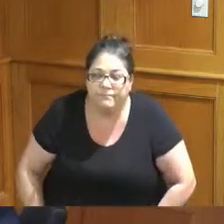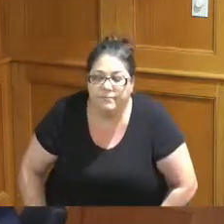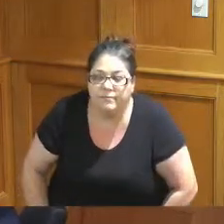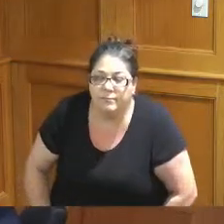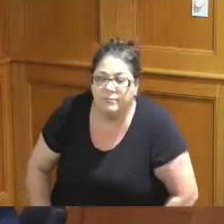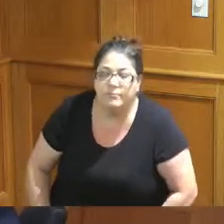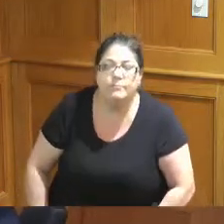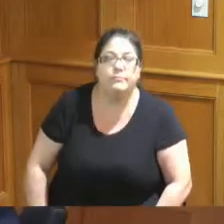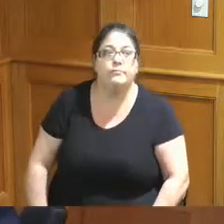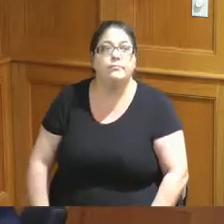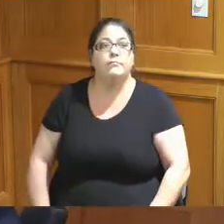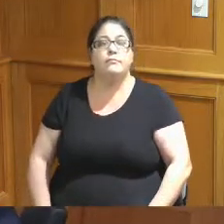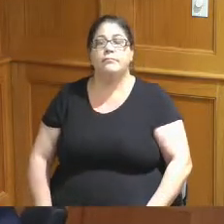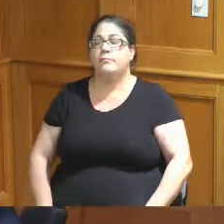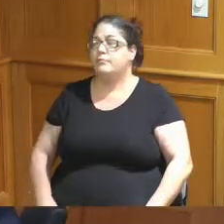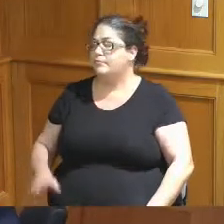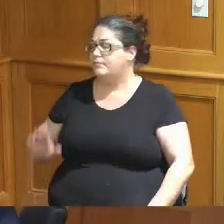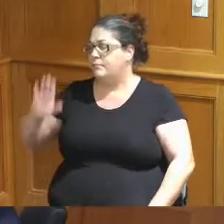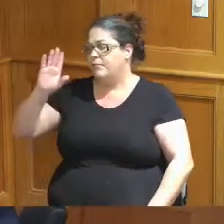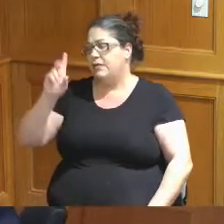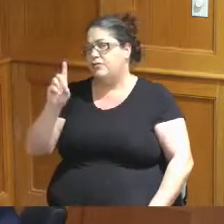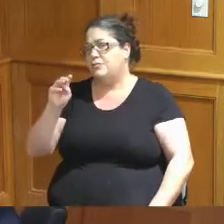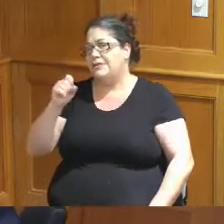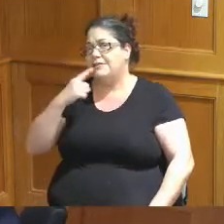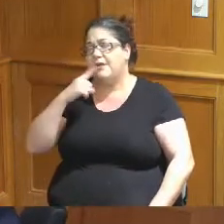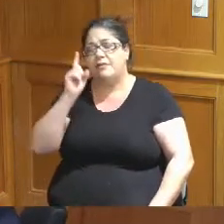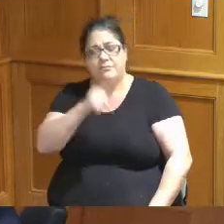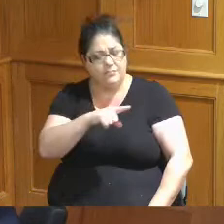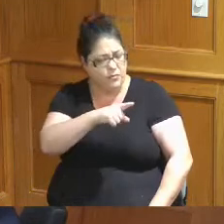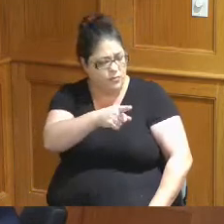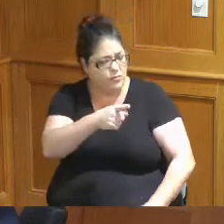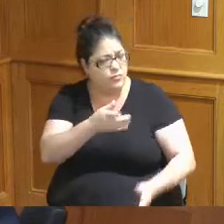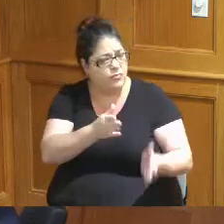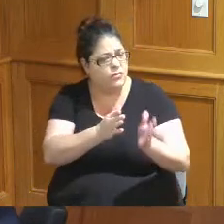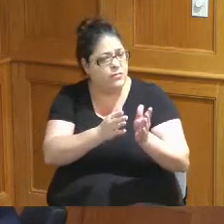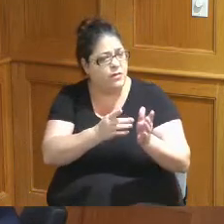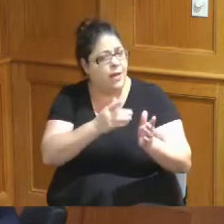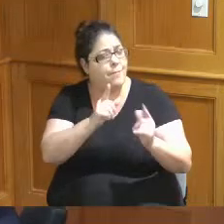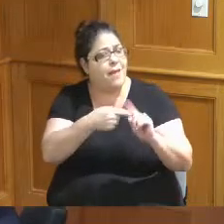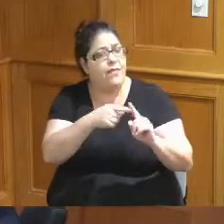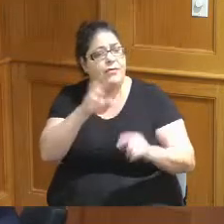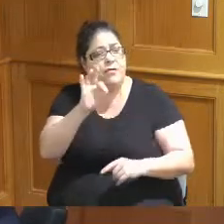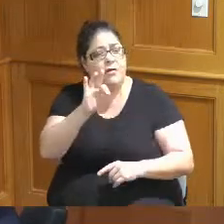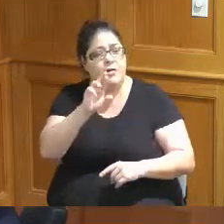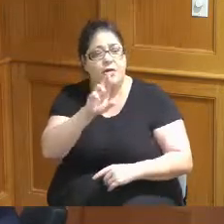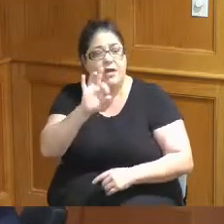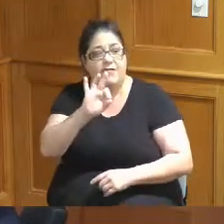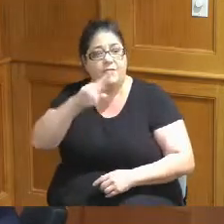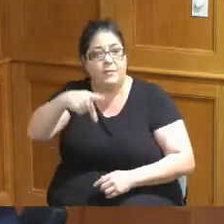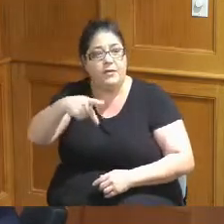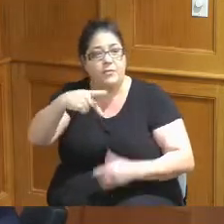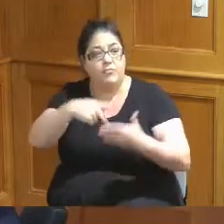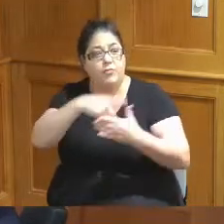from the RFP process as you were explaining it is as similar to the sports facility RFP because